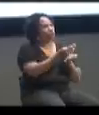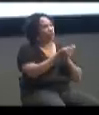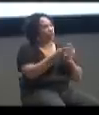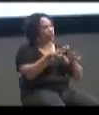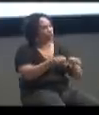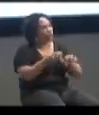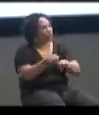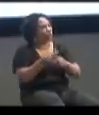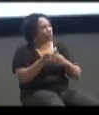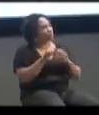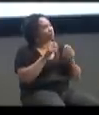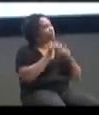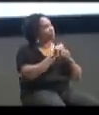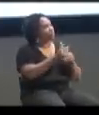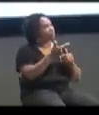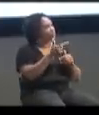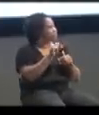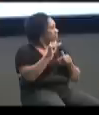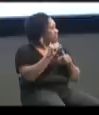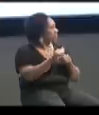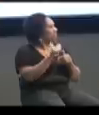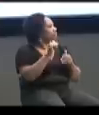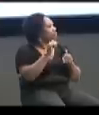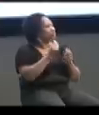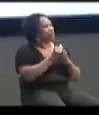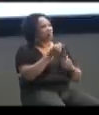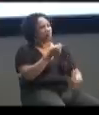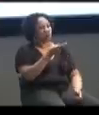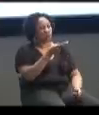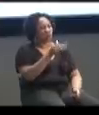SERVICES ADMINISTRATION, WITH YOUR HOST MR. SAM REDDY.